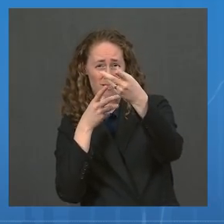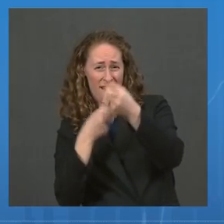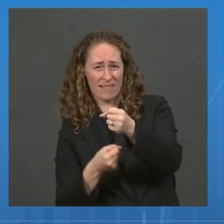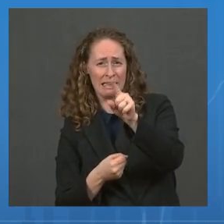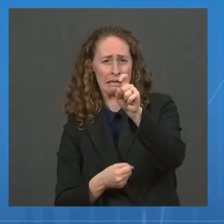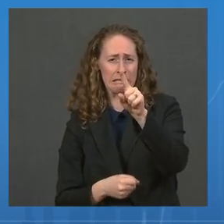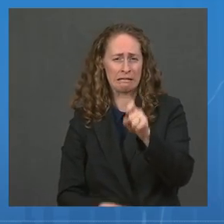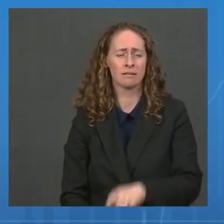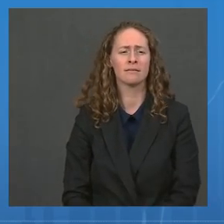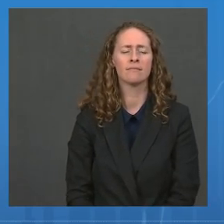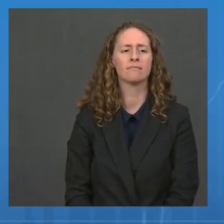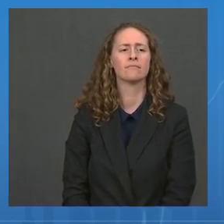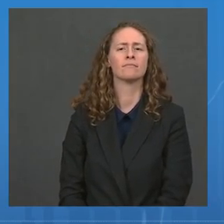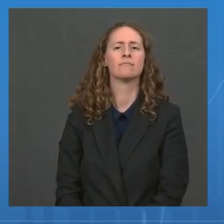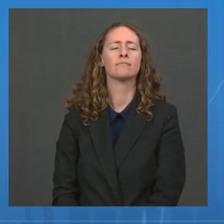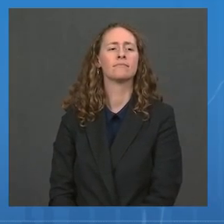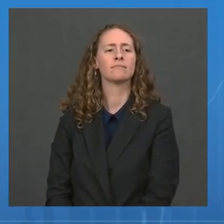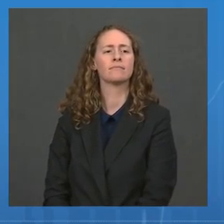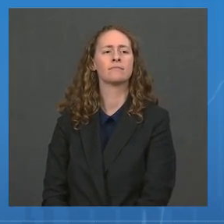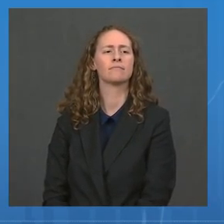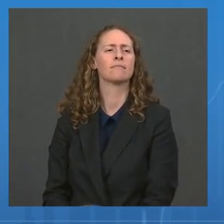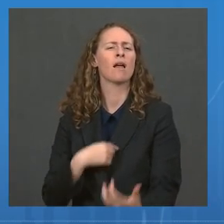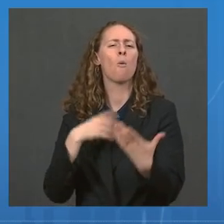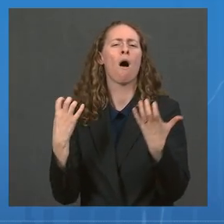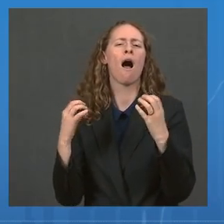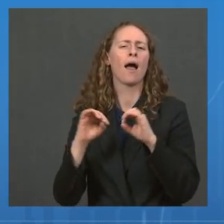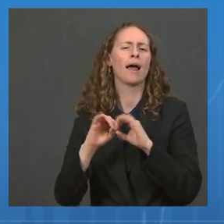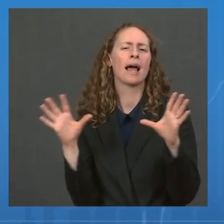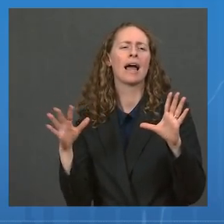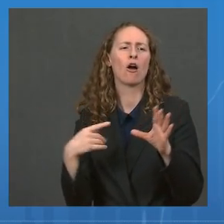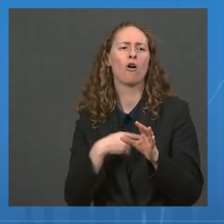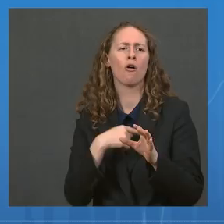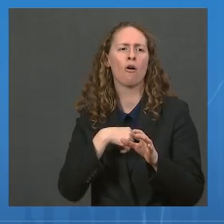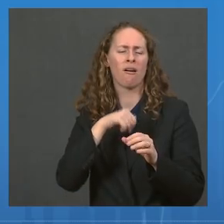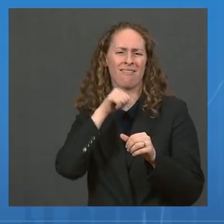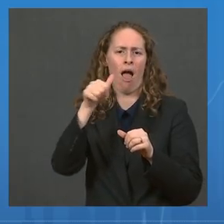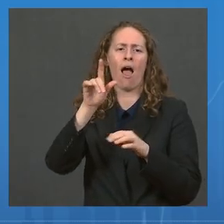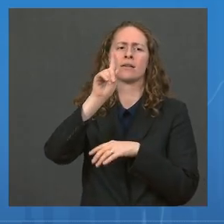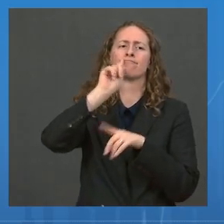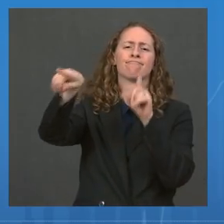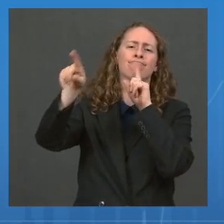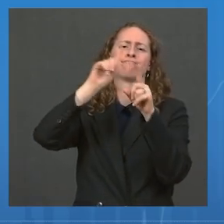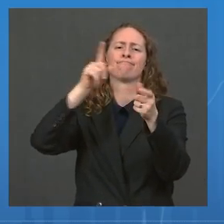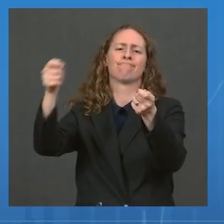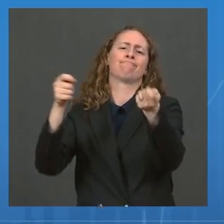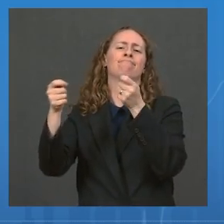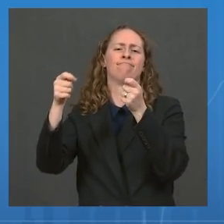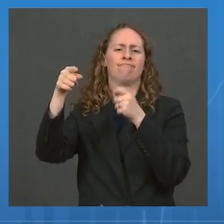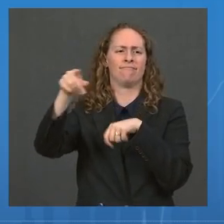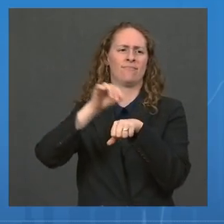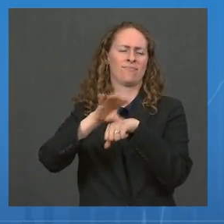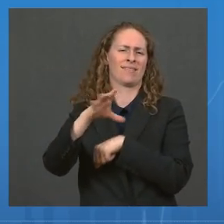I want to be very clear that I did not overrule an advisory committee. This was an -- I listened to all of the proceedings